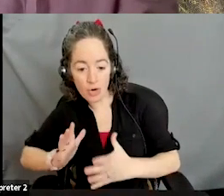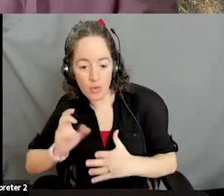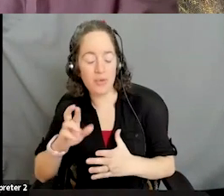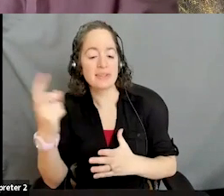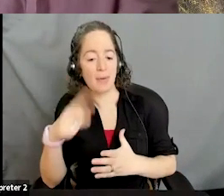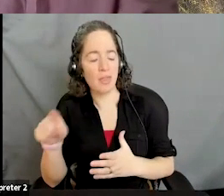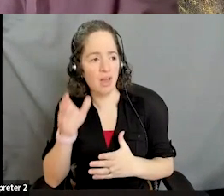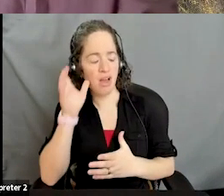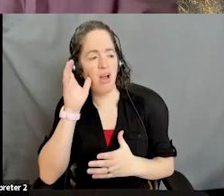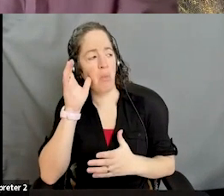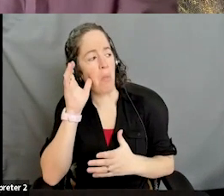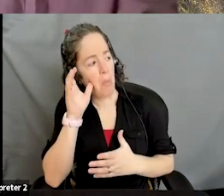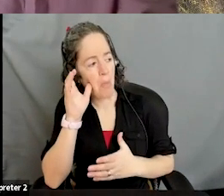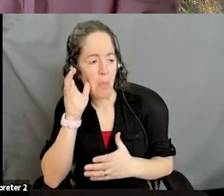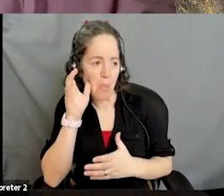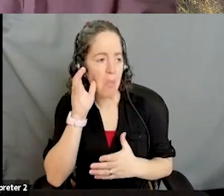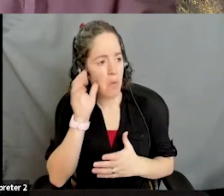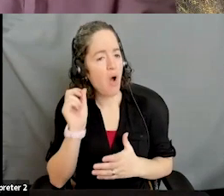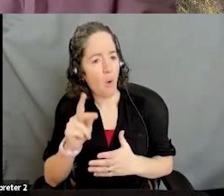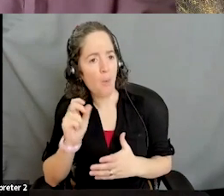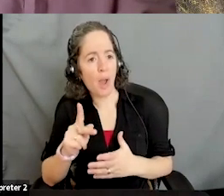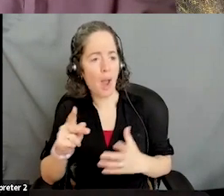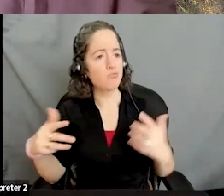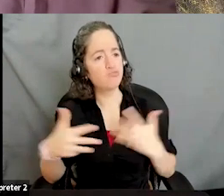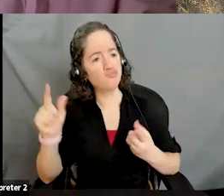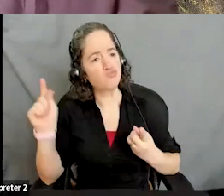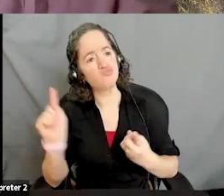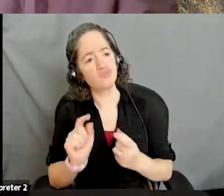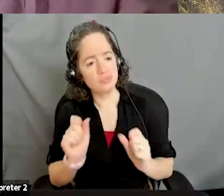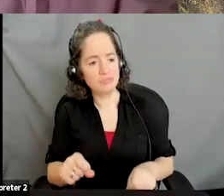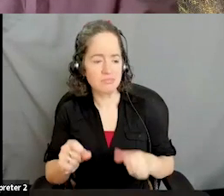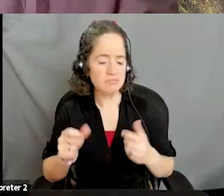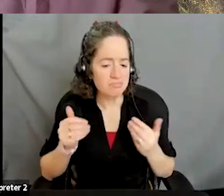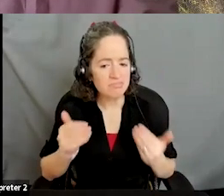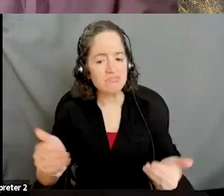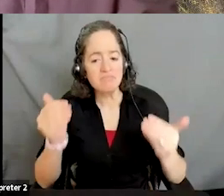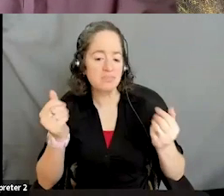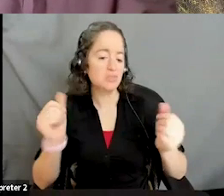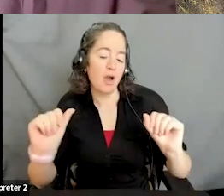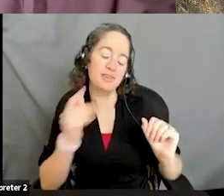and is willing to dive in and maybe not be as afraid of it based on your example. Thank you.